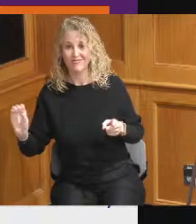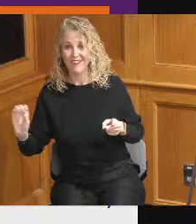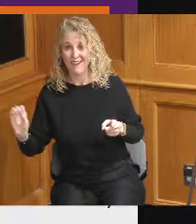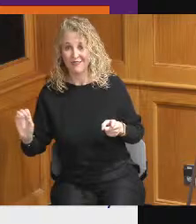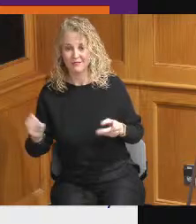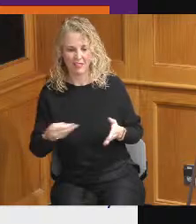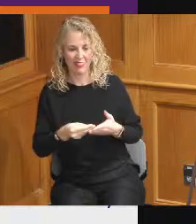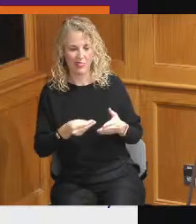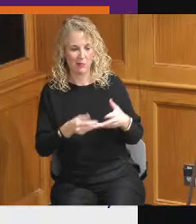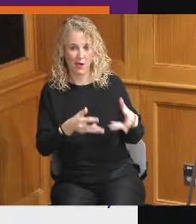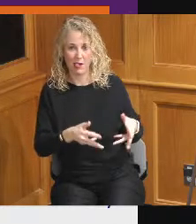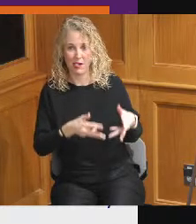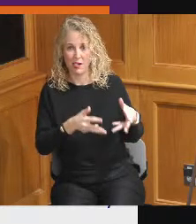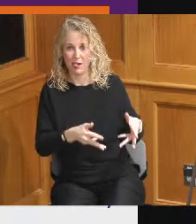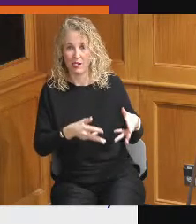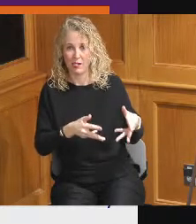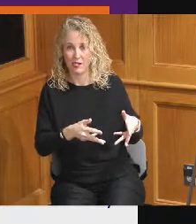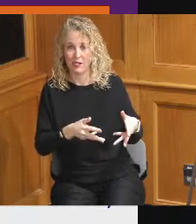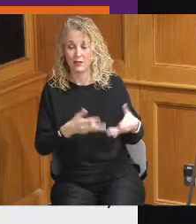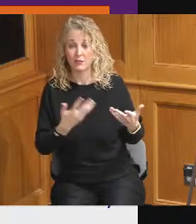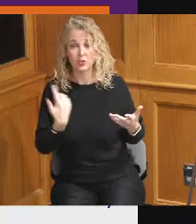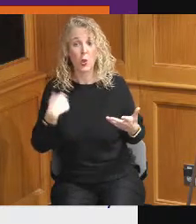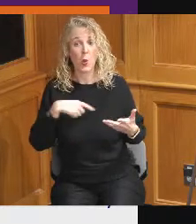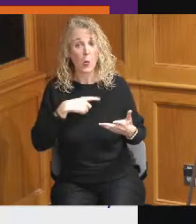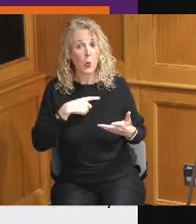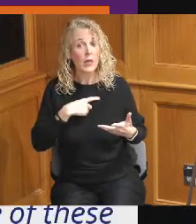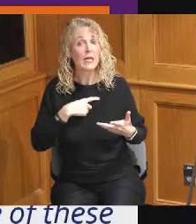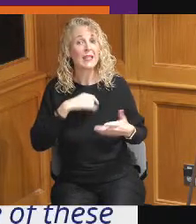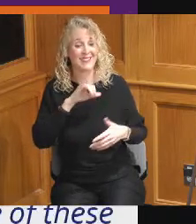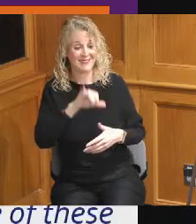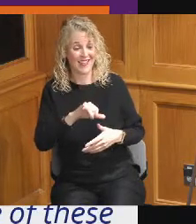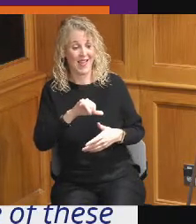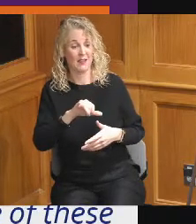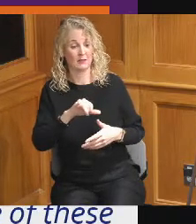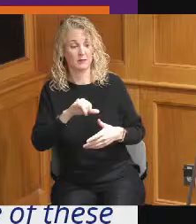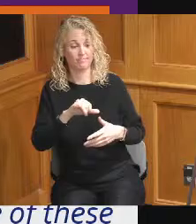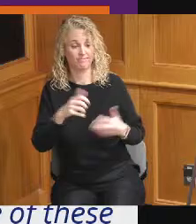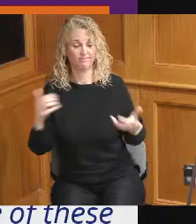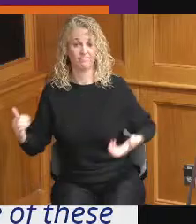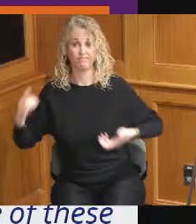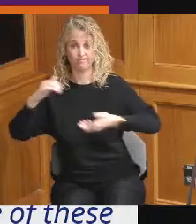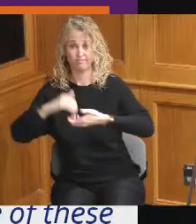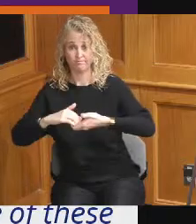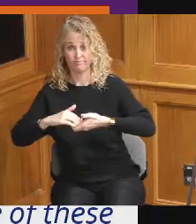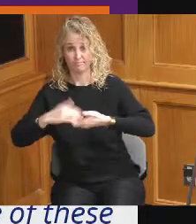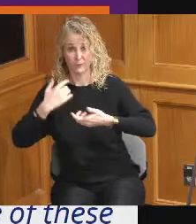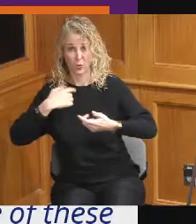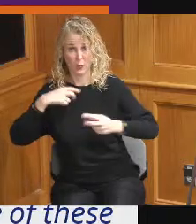to deploy These funds so aggressively we've been building and managing a pipeline a big picture